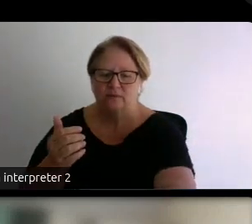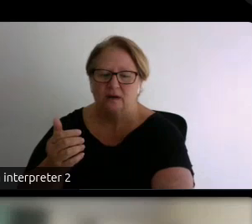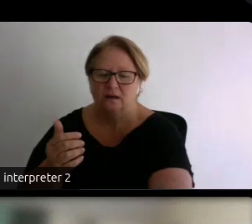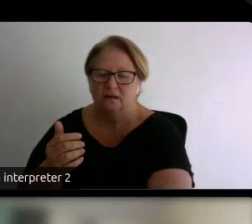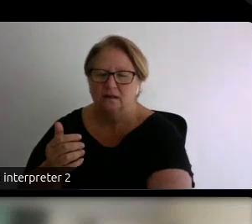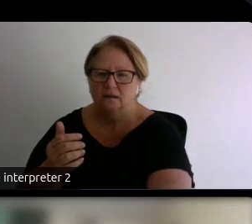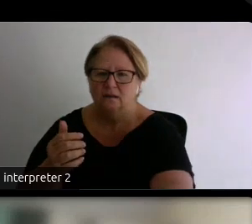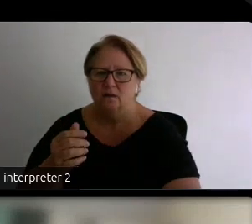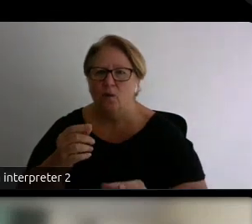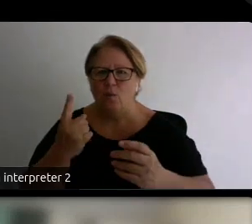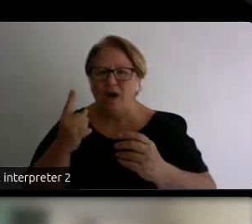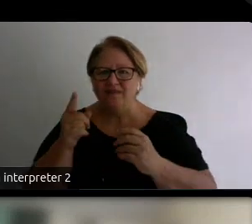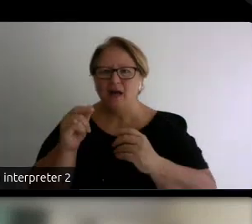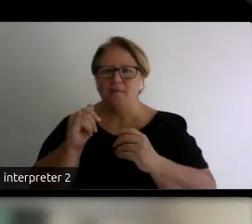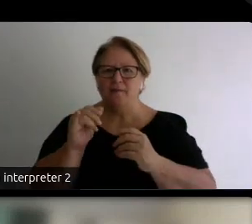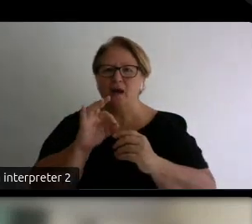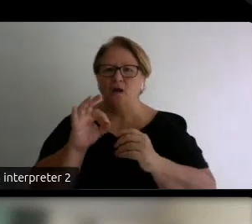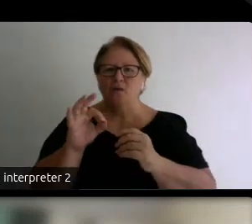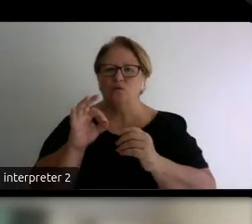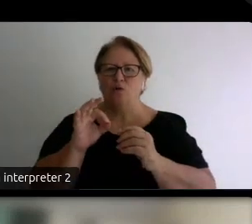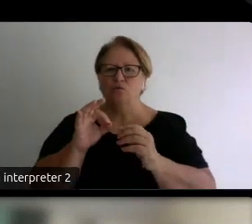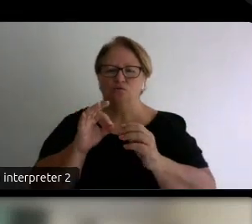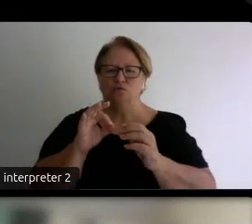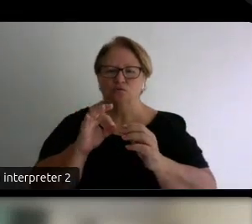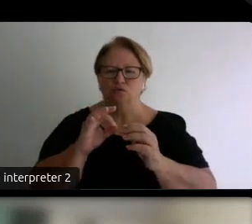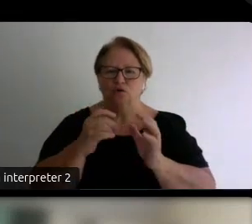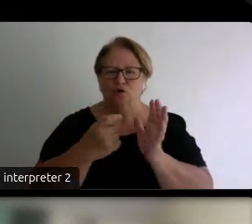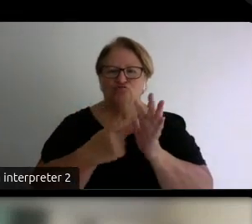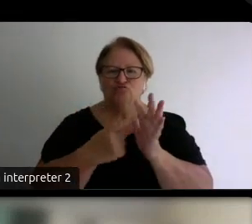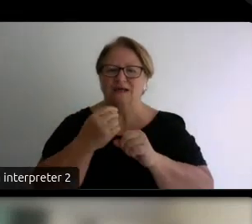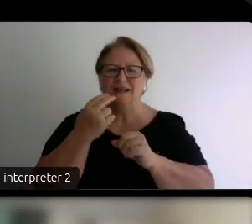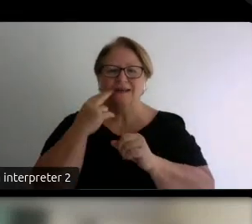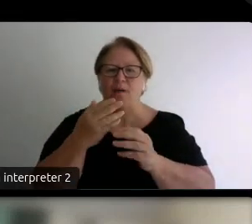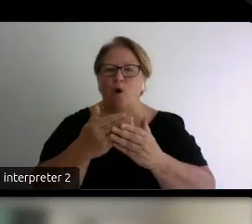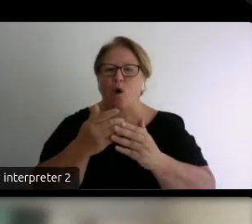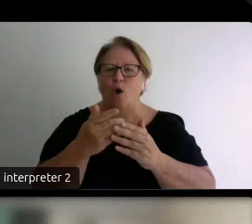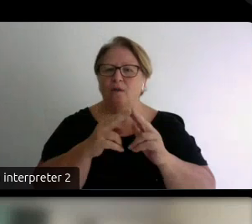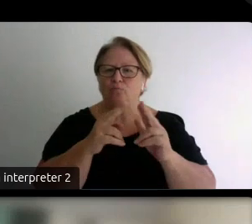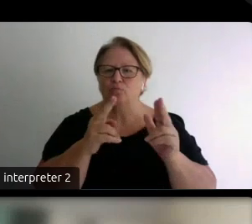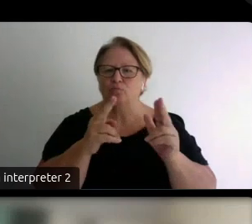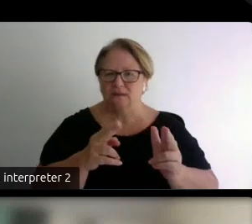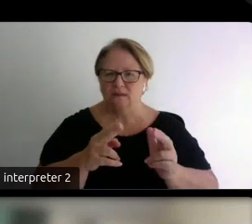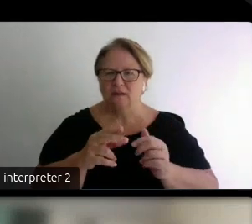not be a registered owner of the property and the party who is the registered owner